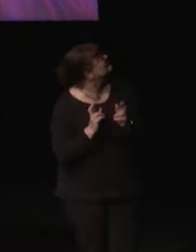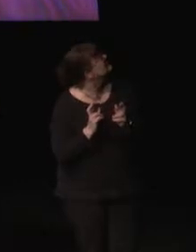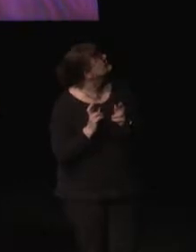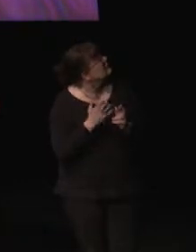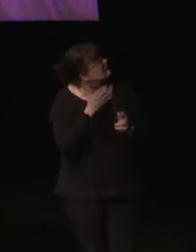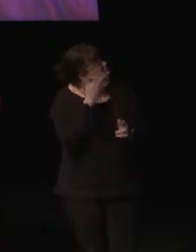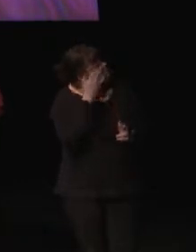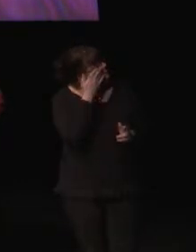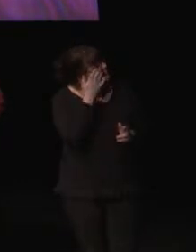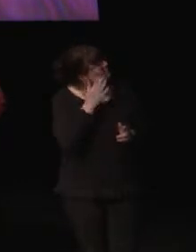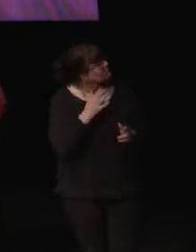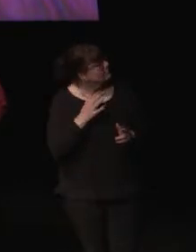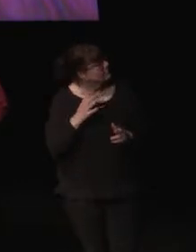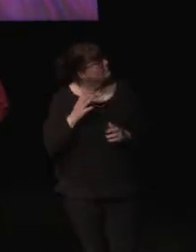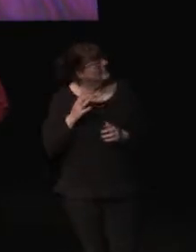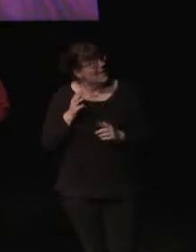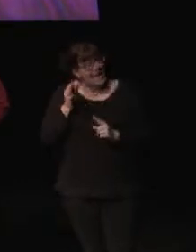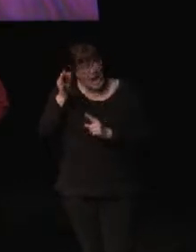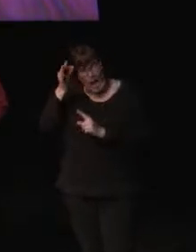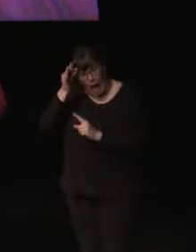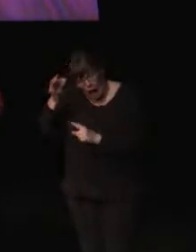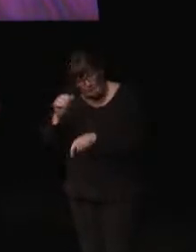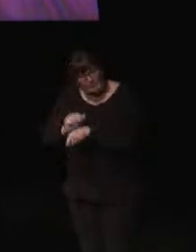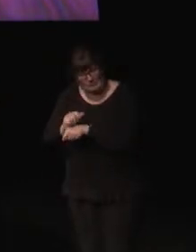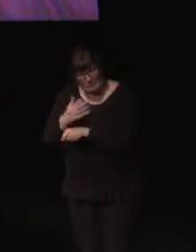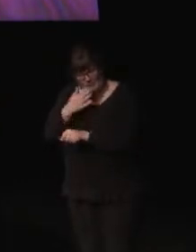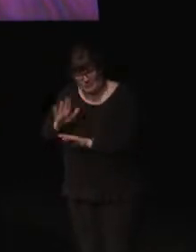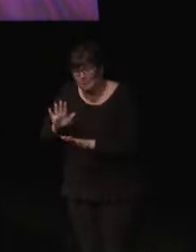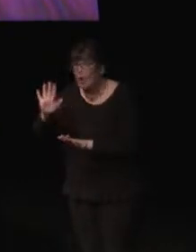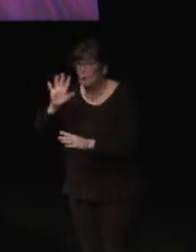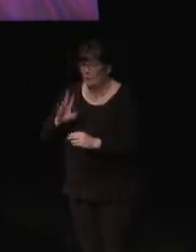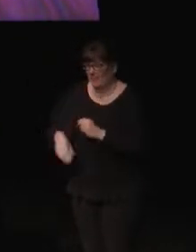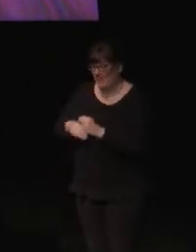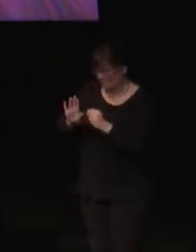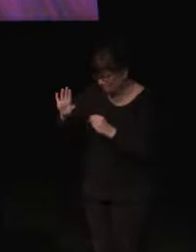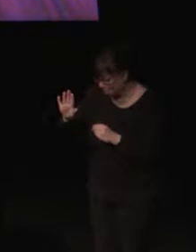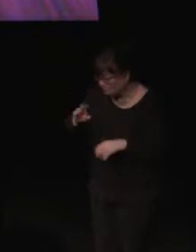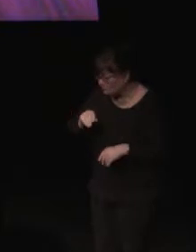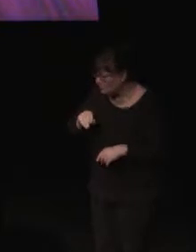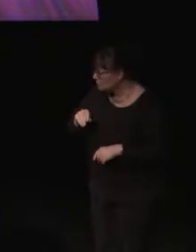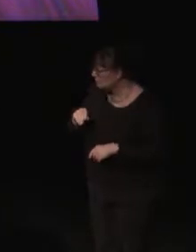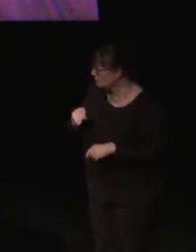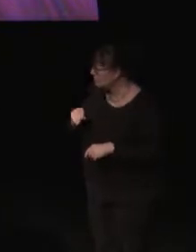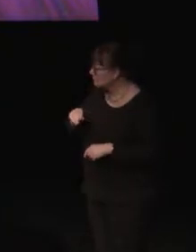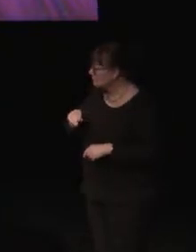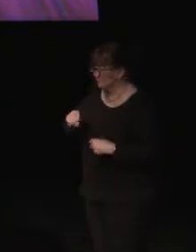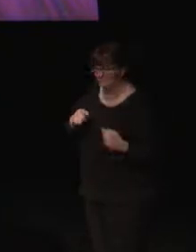OK, it's almost working great. I'm also gonna say, having listened to the conference the whole day,